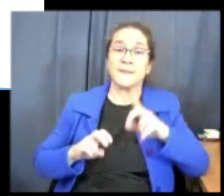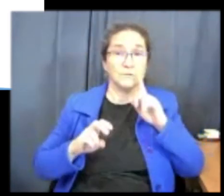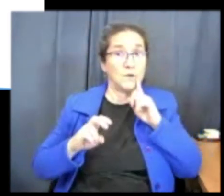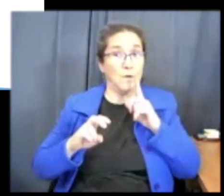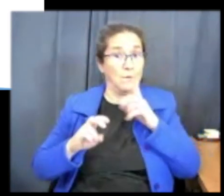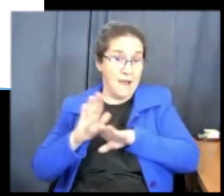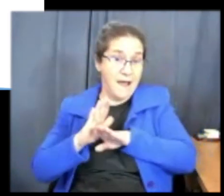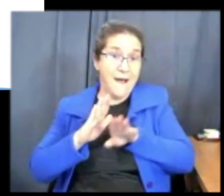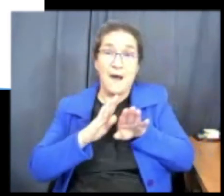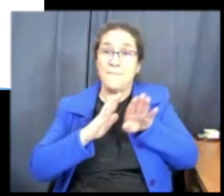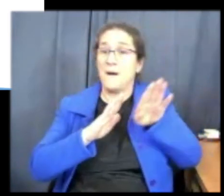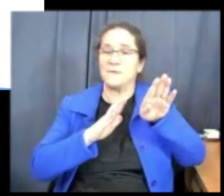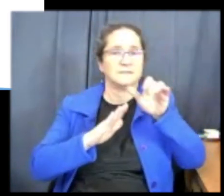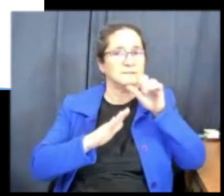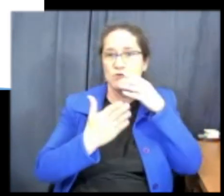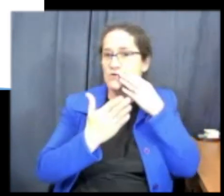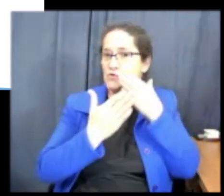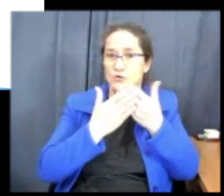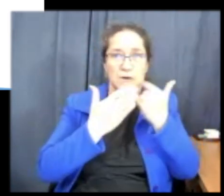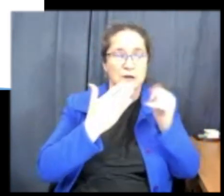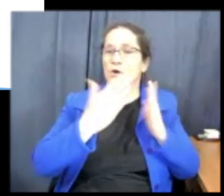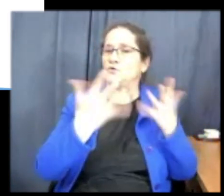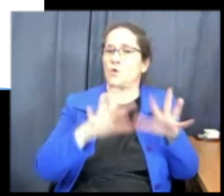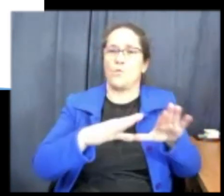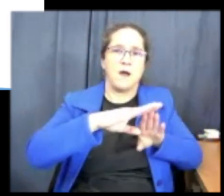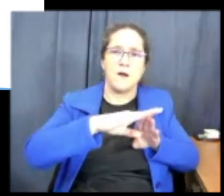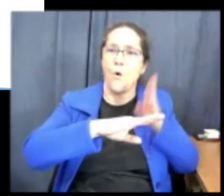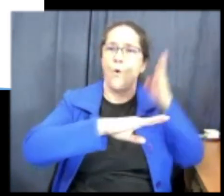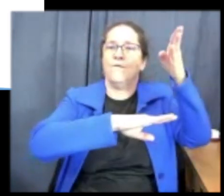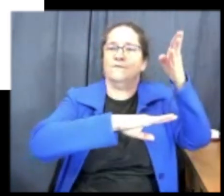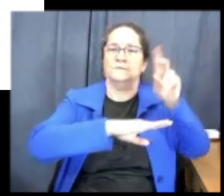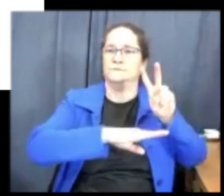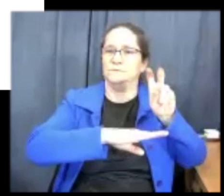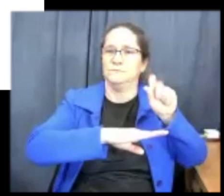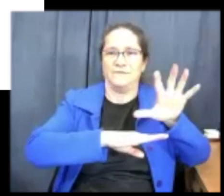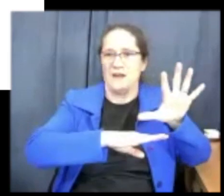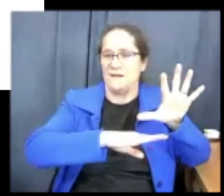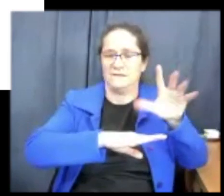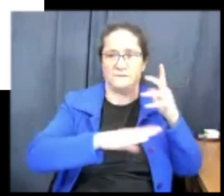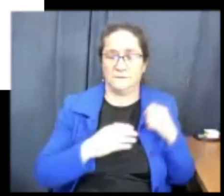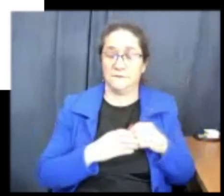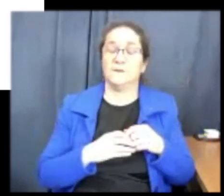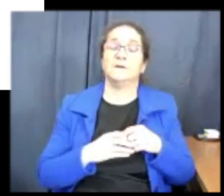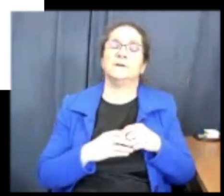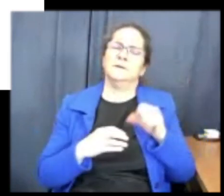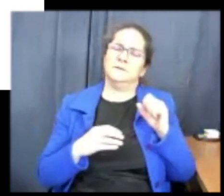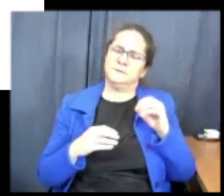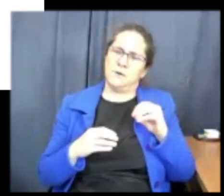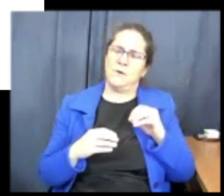because you want to stay below the 2.5 risk ratio. So for this one the district really needs